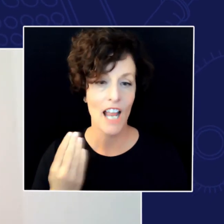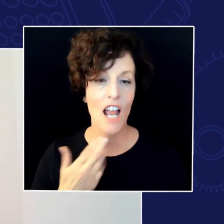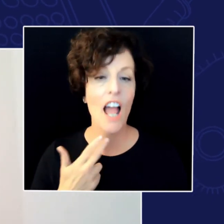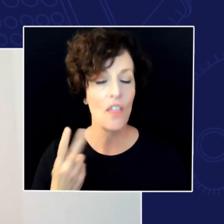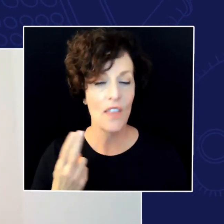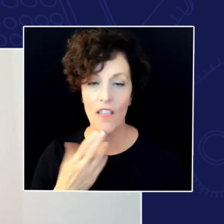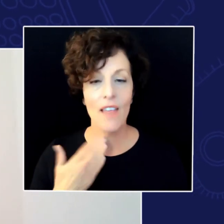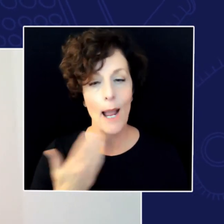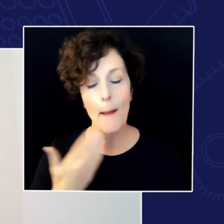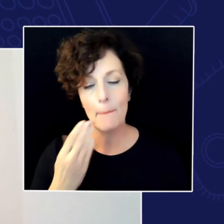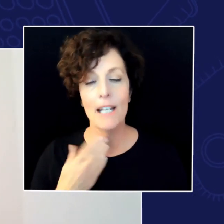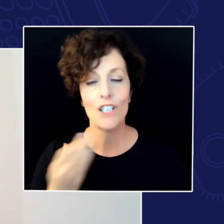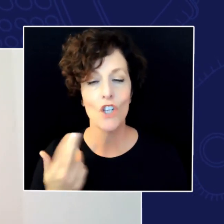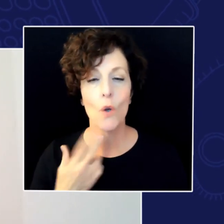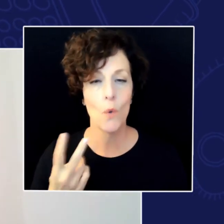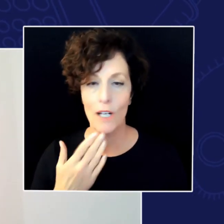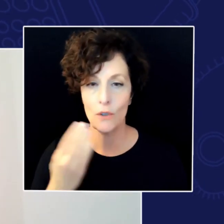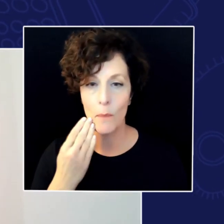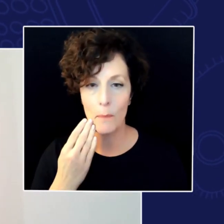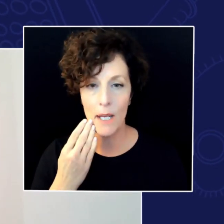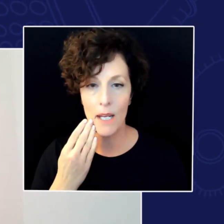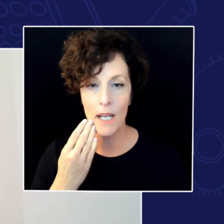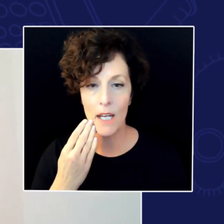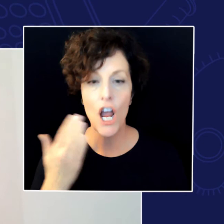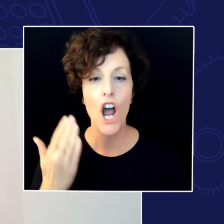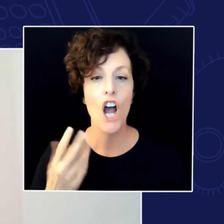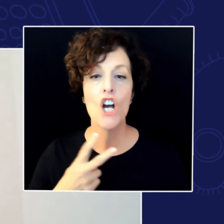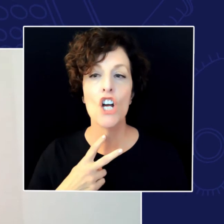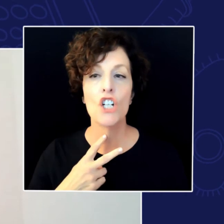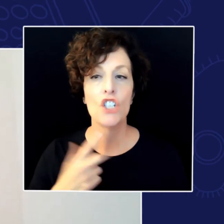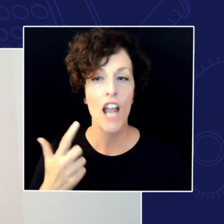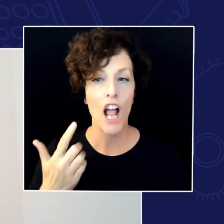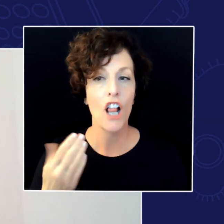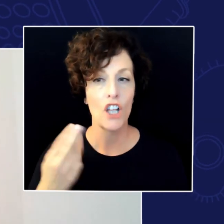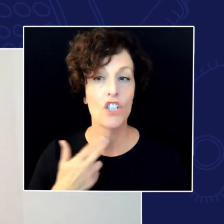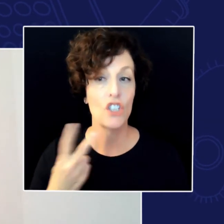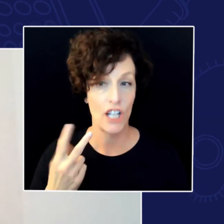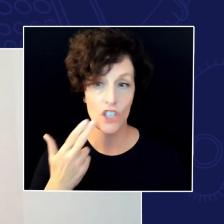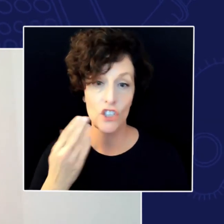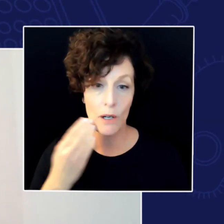And I think they -- I mean, it's going to be... a challenging journey.